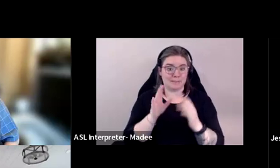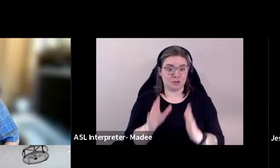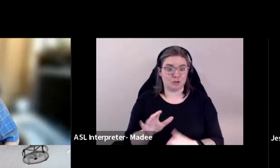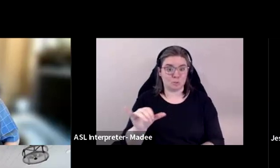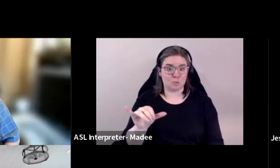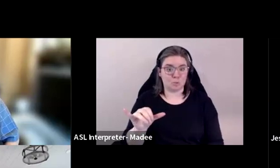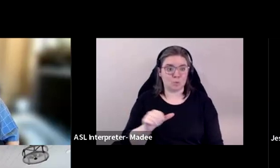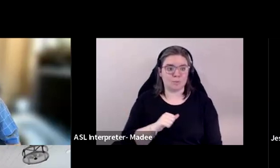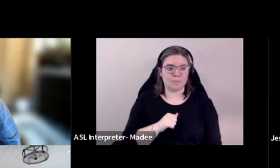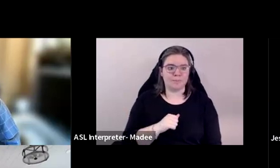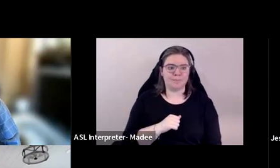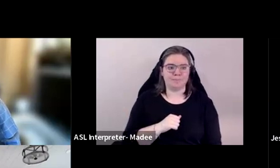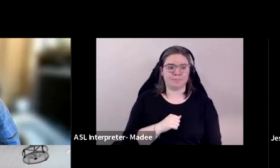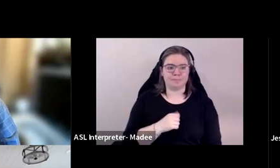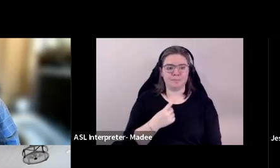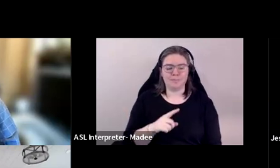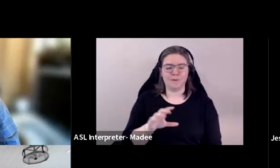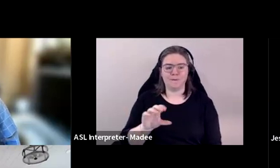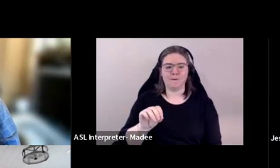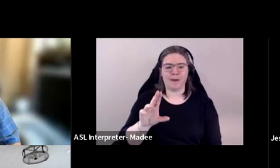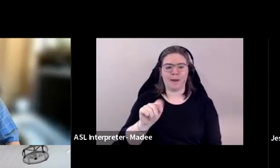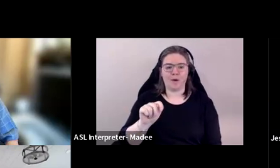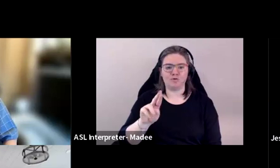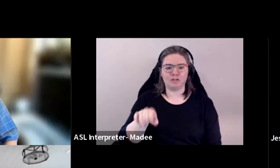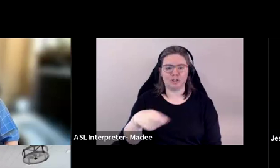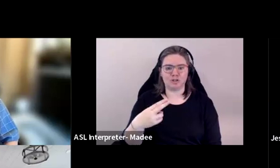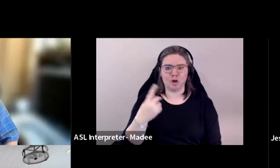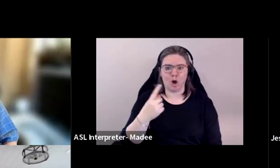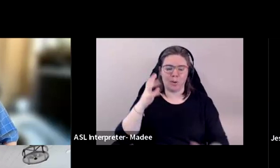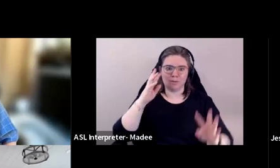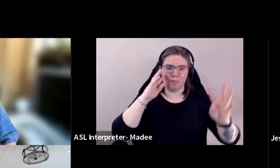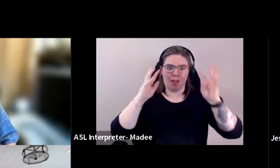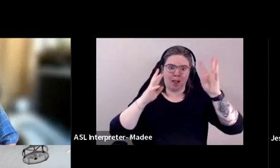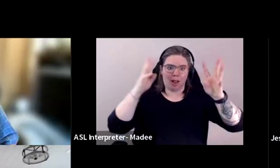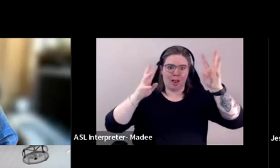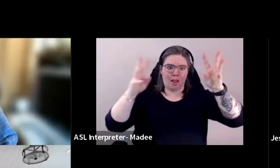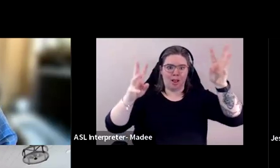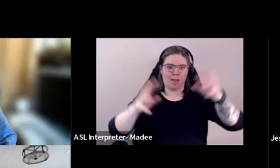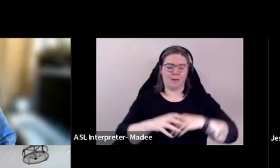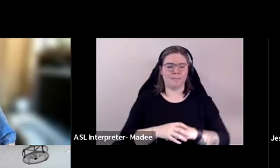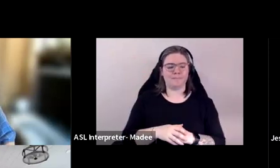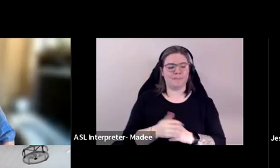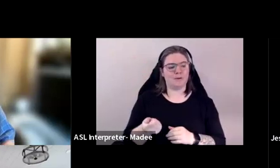Maria Cordova: for outreach. It's always about thinking outside the box. So. Several of the comments that people have made